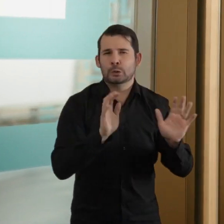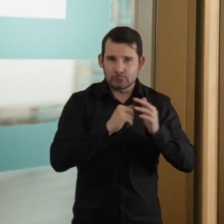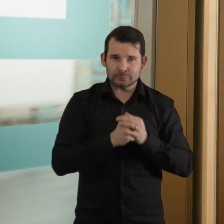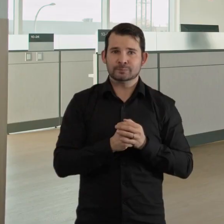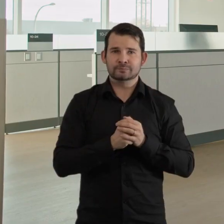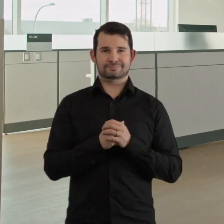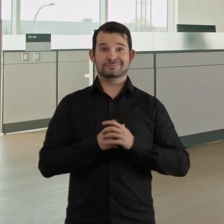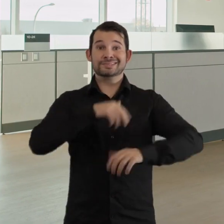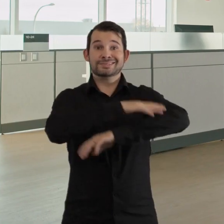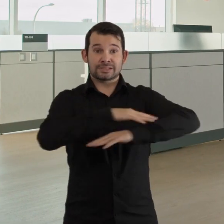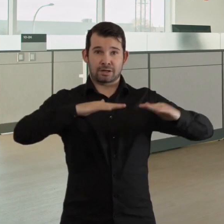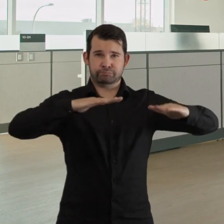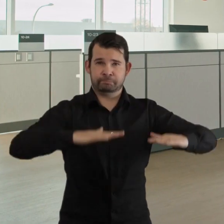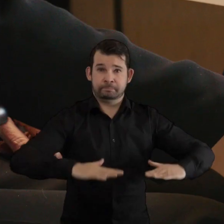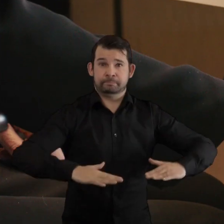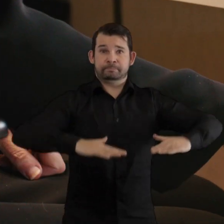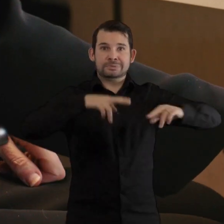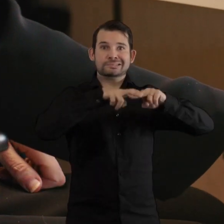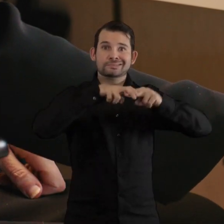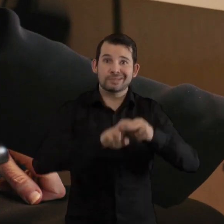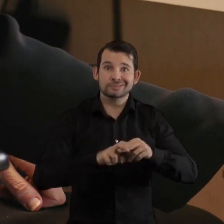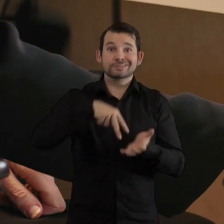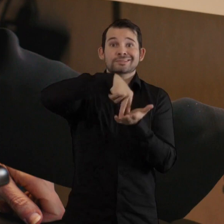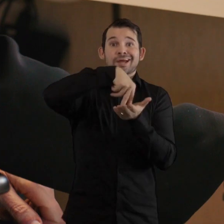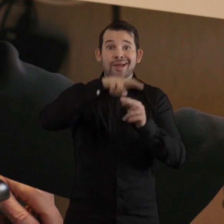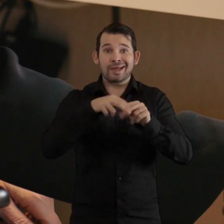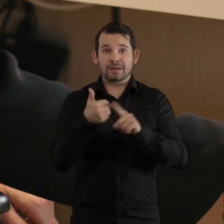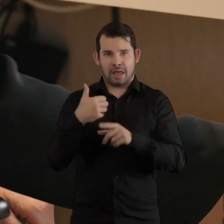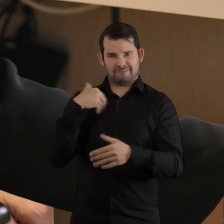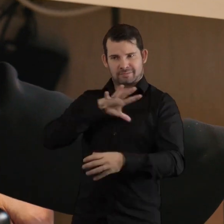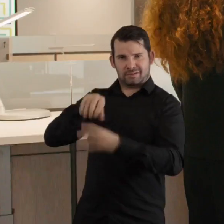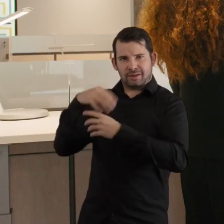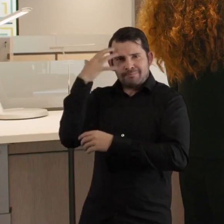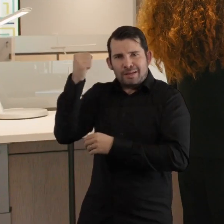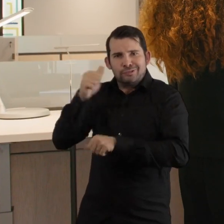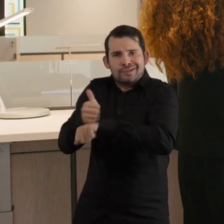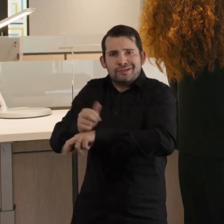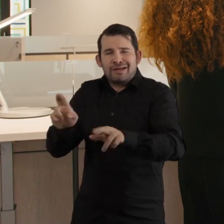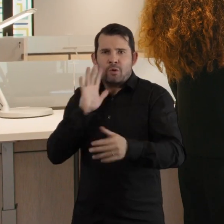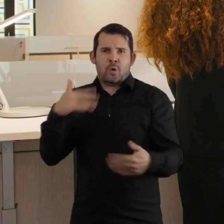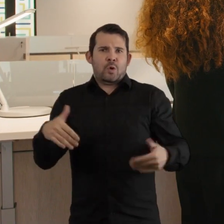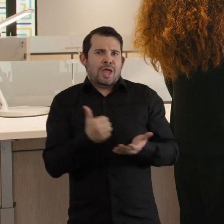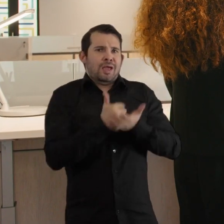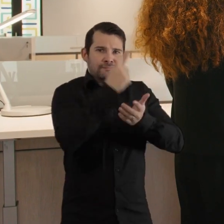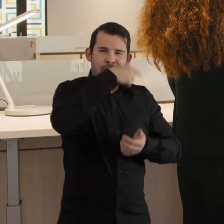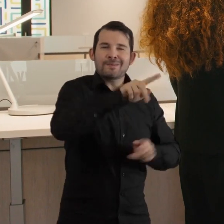Mechanically operated sit and stand desks with built in memory settings are especially helpful for people with disabilities.